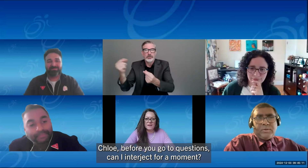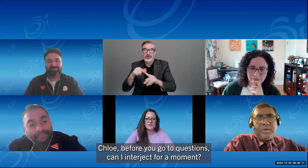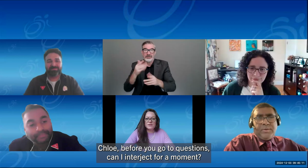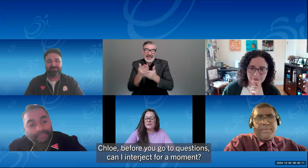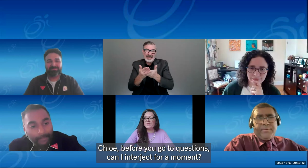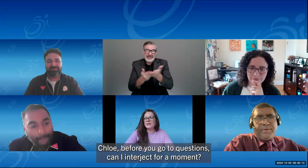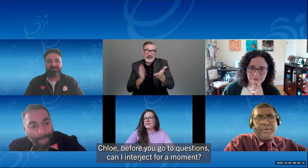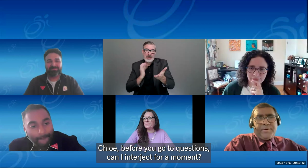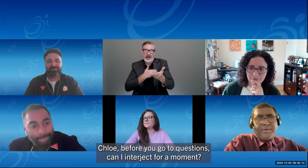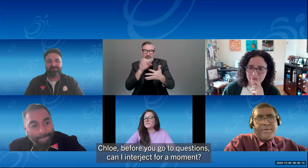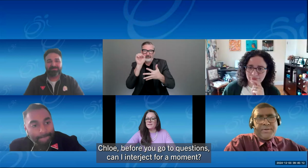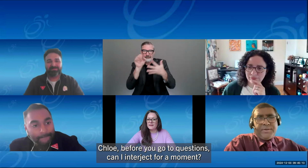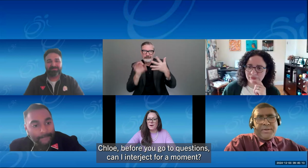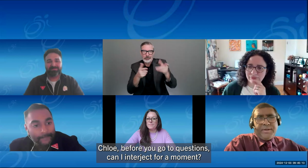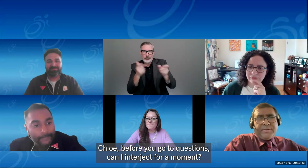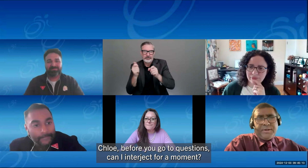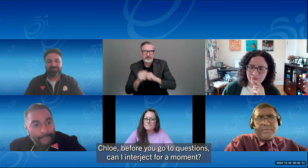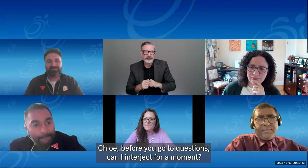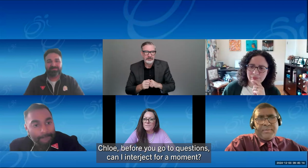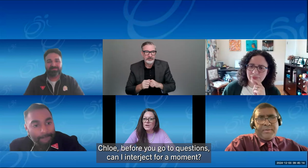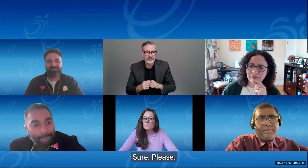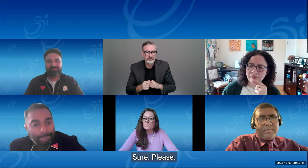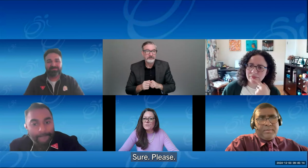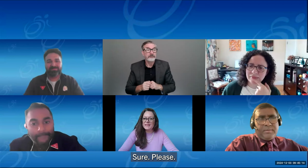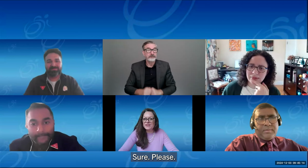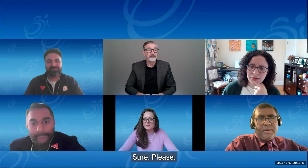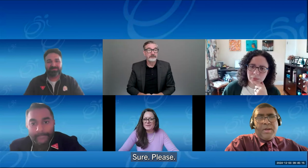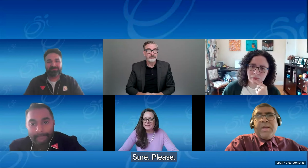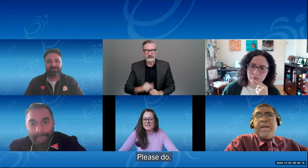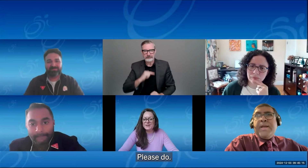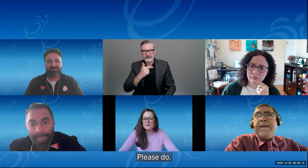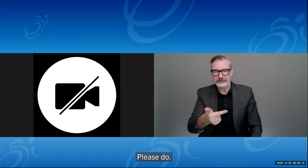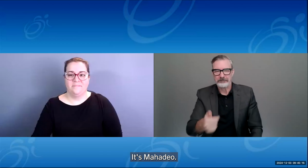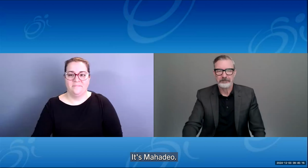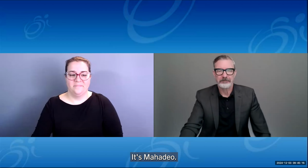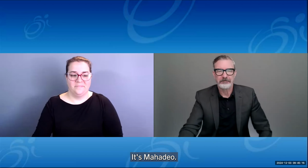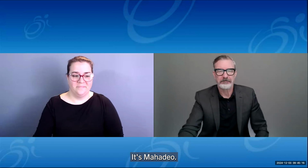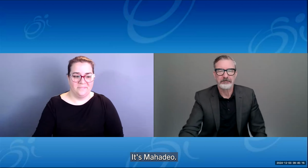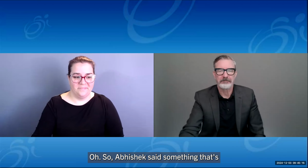Chloe, before you go to questions, can I interject for a moment? Sure. Please. Please do. It's Mahadeo.